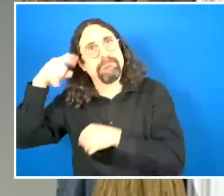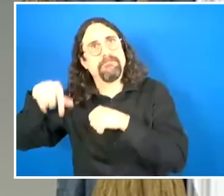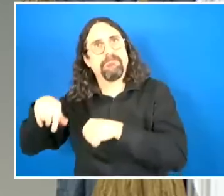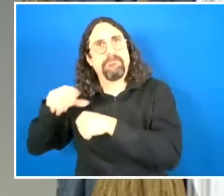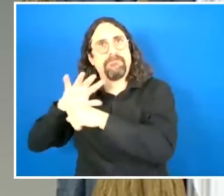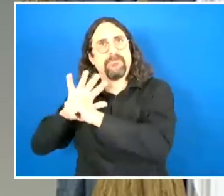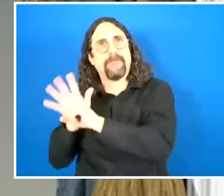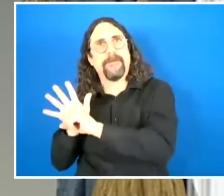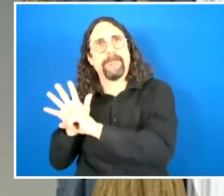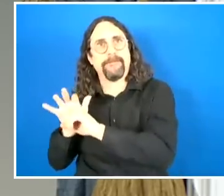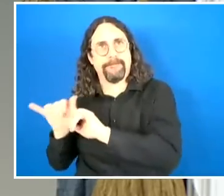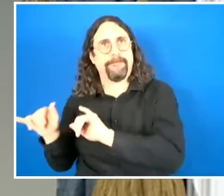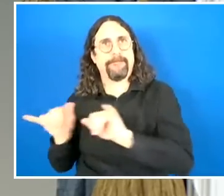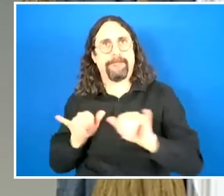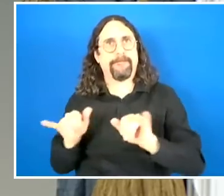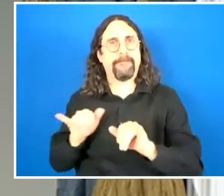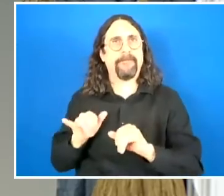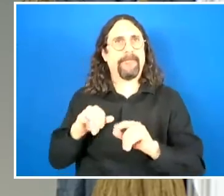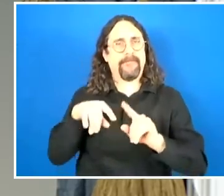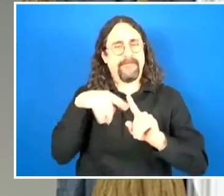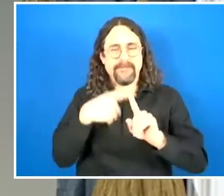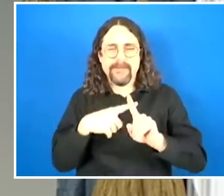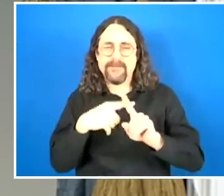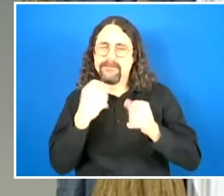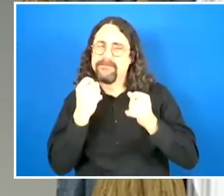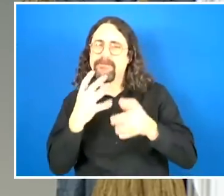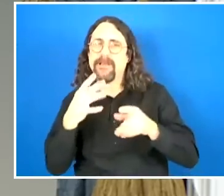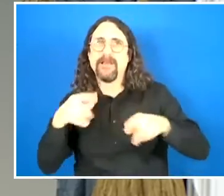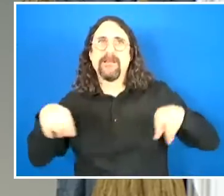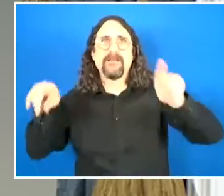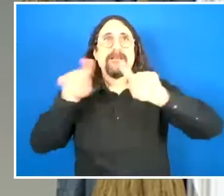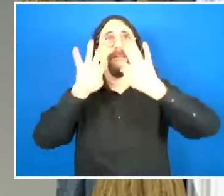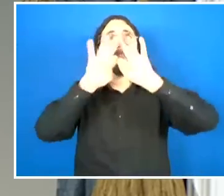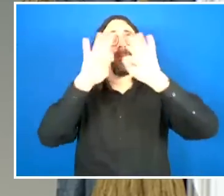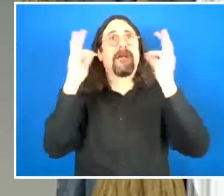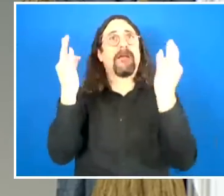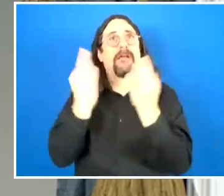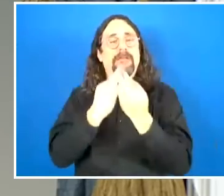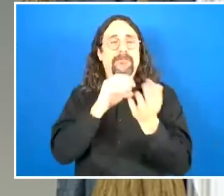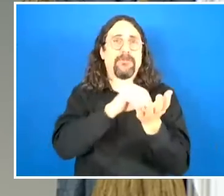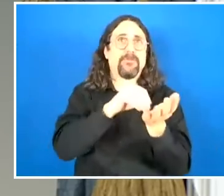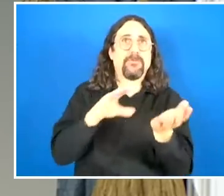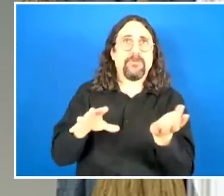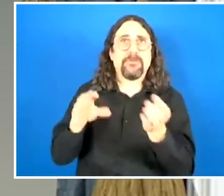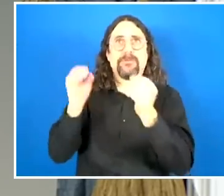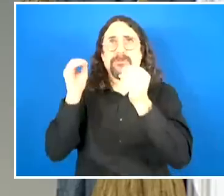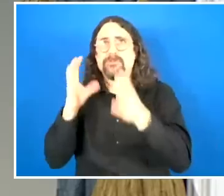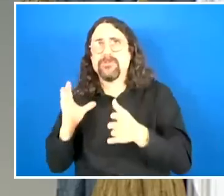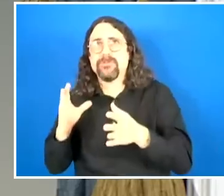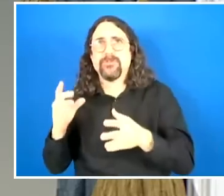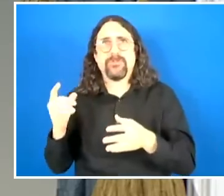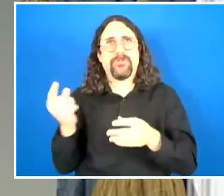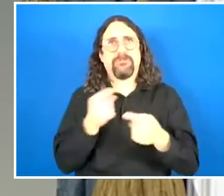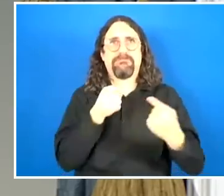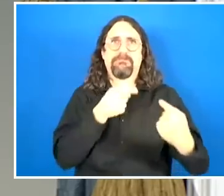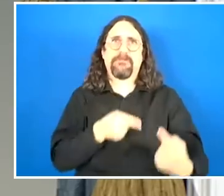STUDENTS ARE BRGINING THE ACUTE TRMAAU THAT COVID-19 HAS WROUGHT FOR THEM. ITA LSO TAKES THE CURRENT